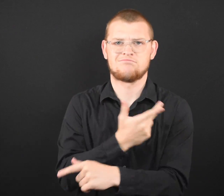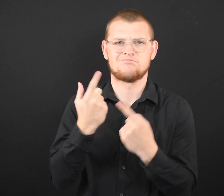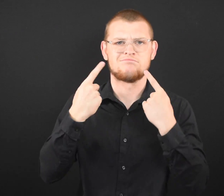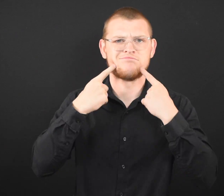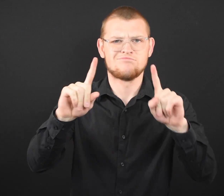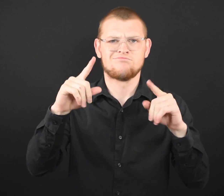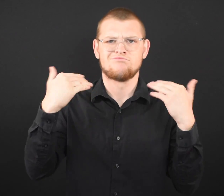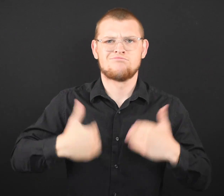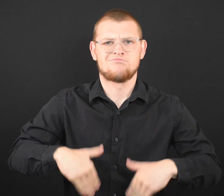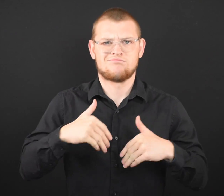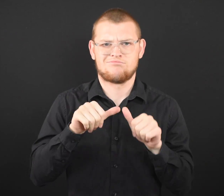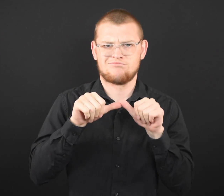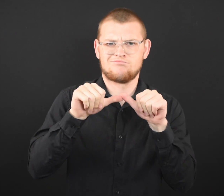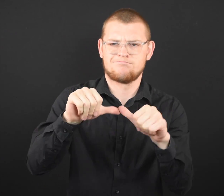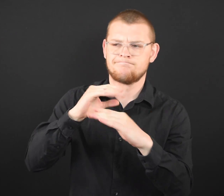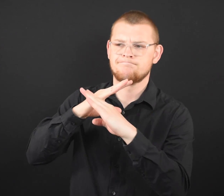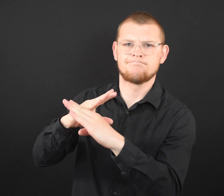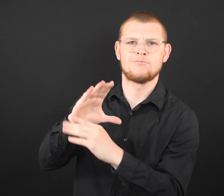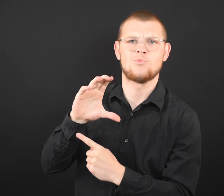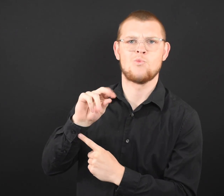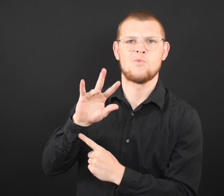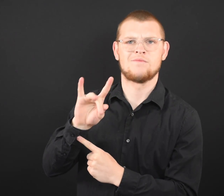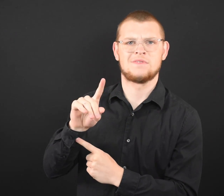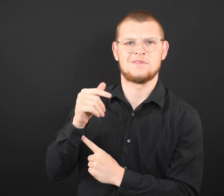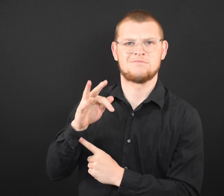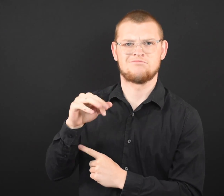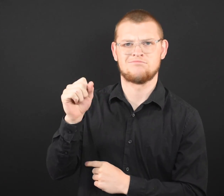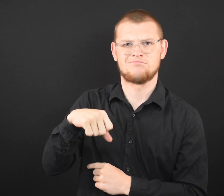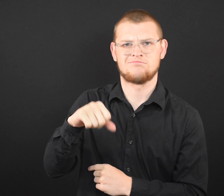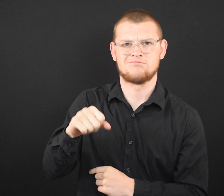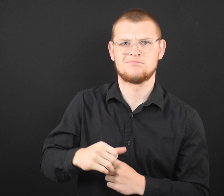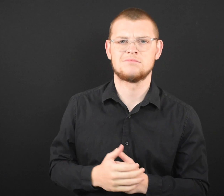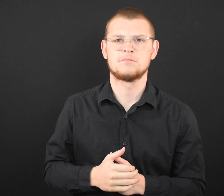Studies show that all COVID-19 vaccines work very well at keeping you from getting COVID-19.